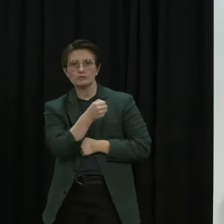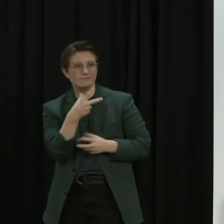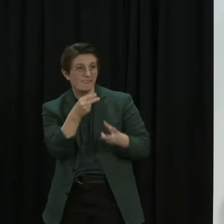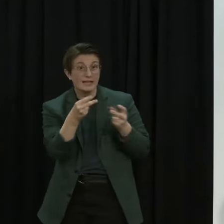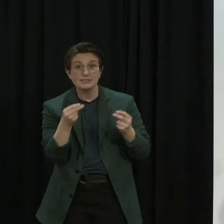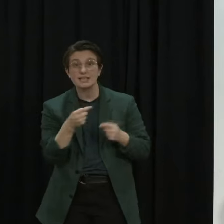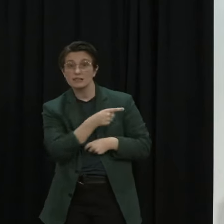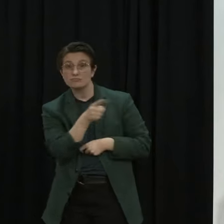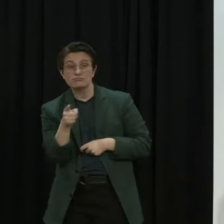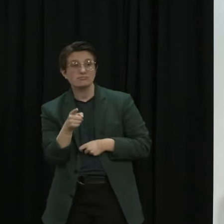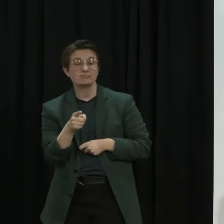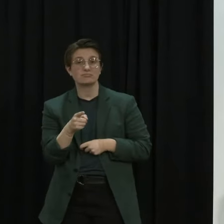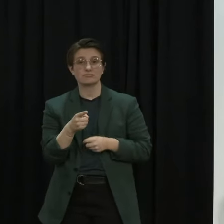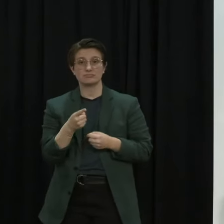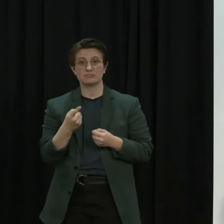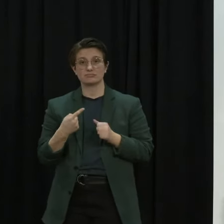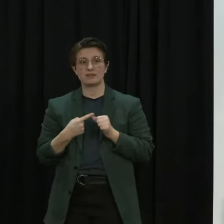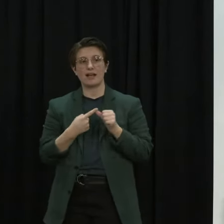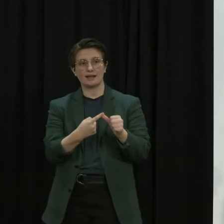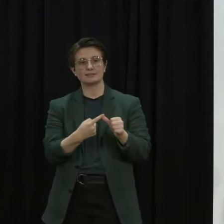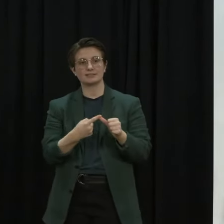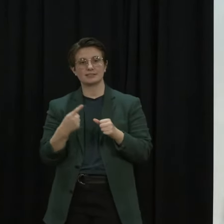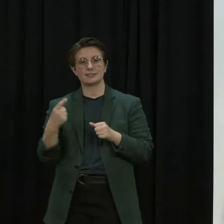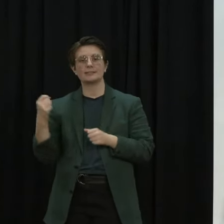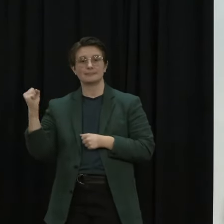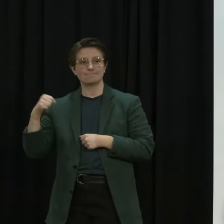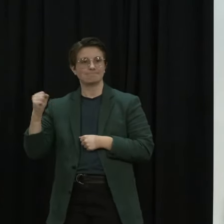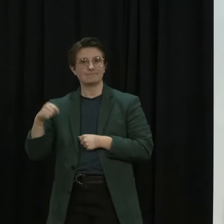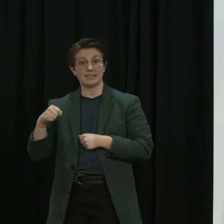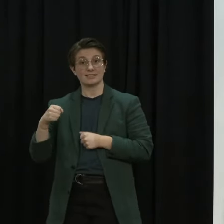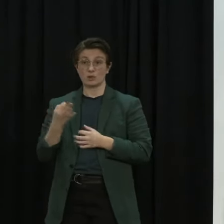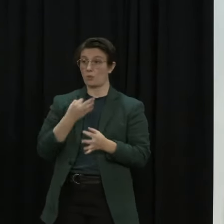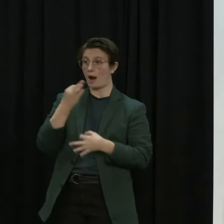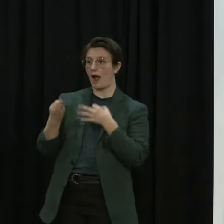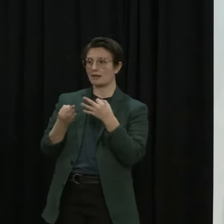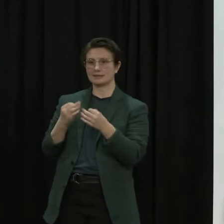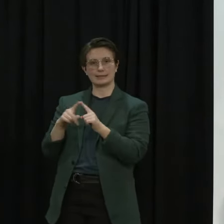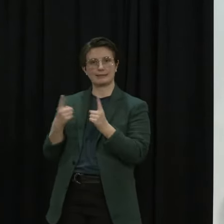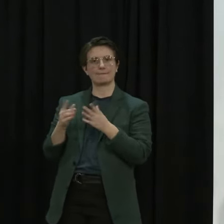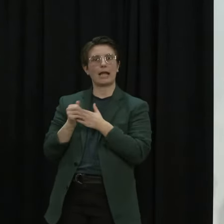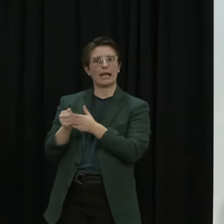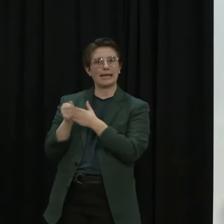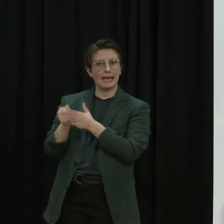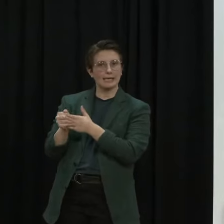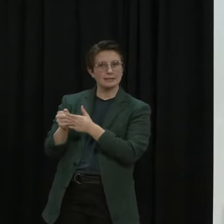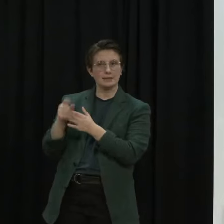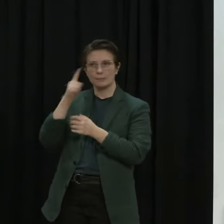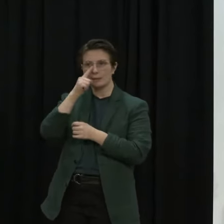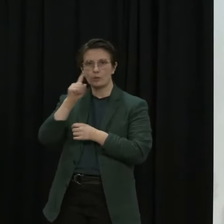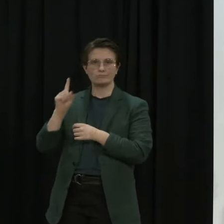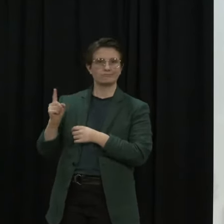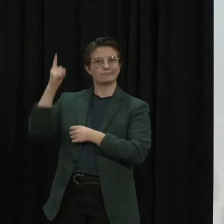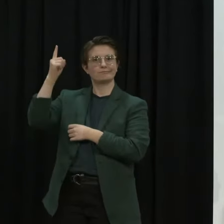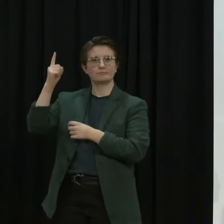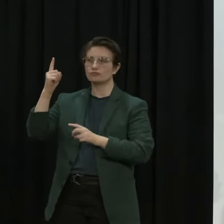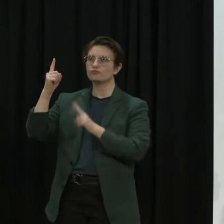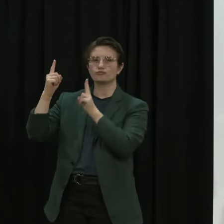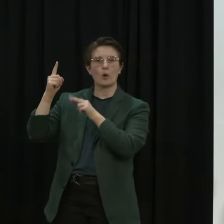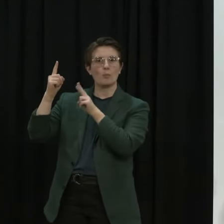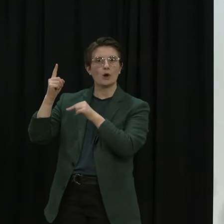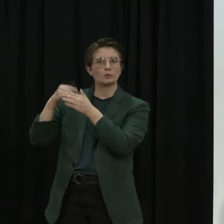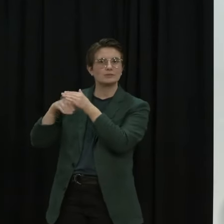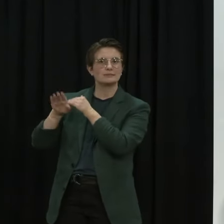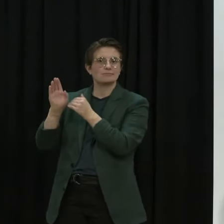what is the strategy to boost